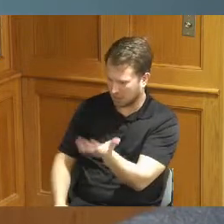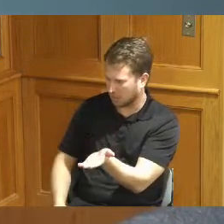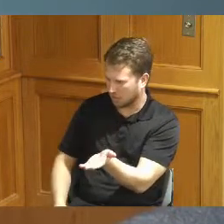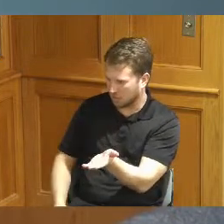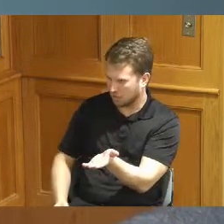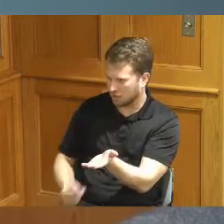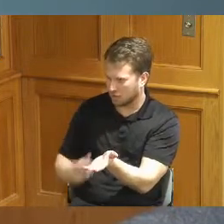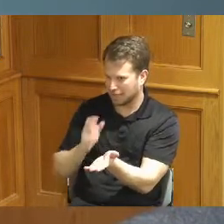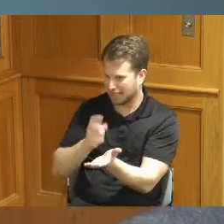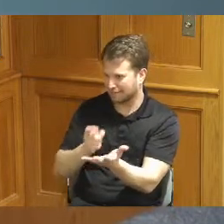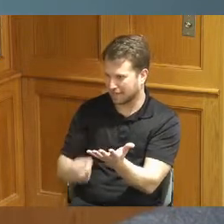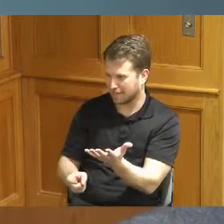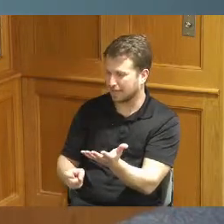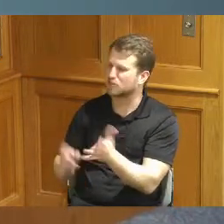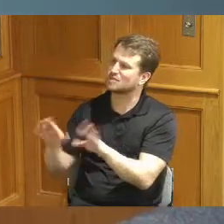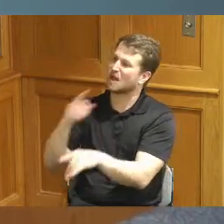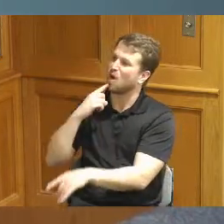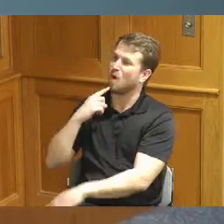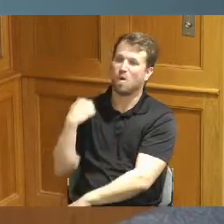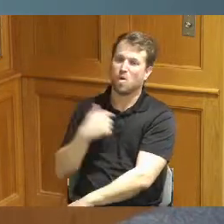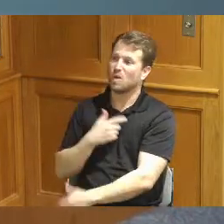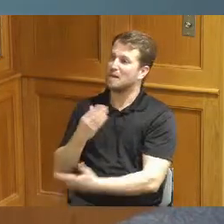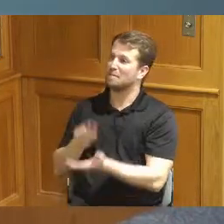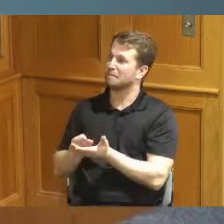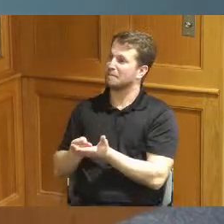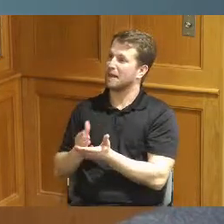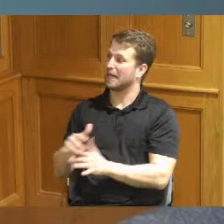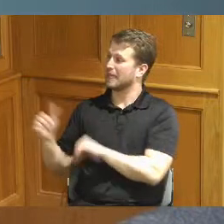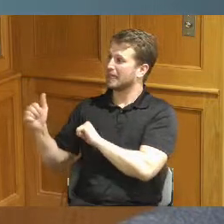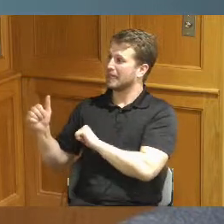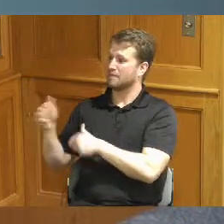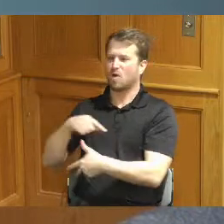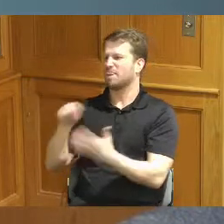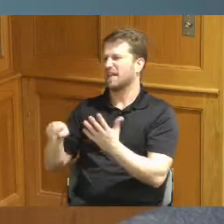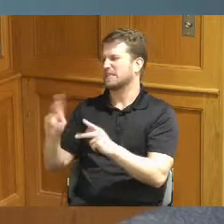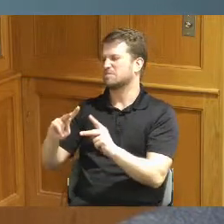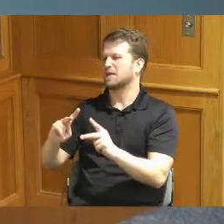me as a Commissioner we walk out with the money you're saying oh these people are just panhandlers